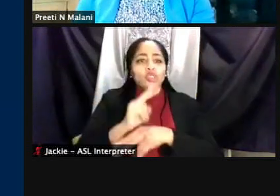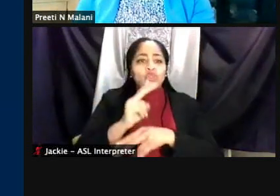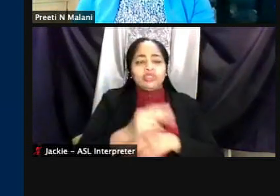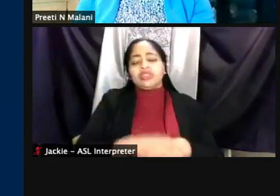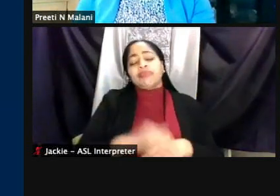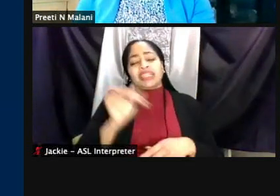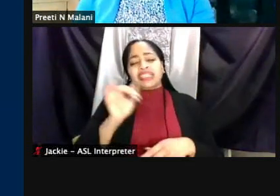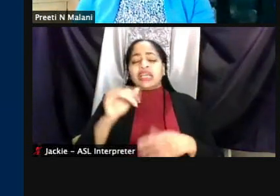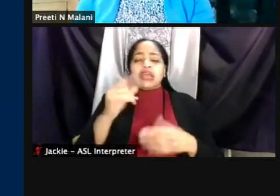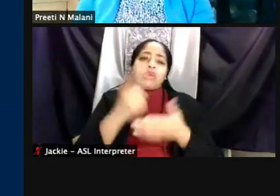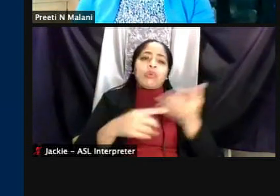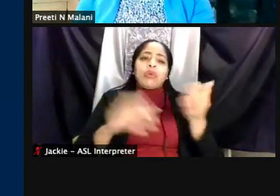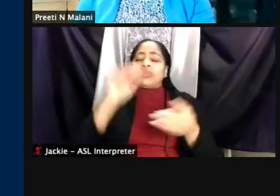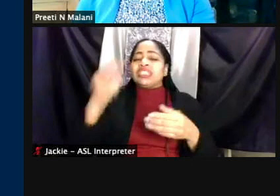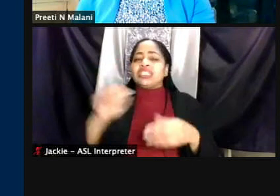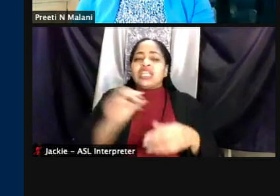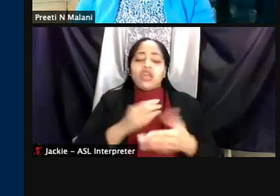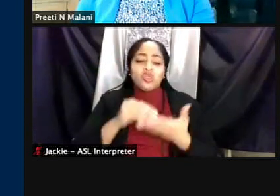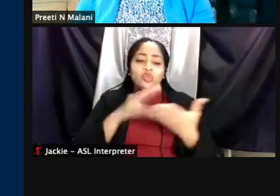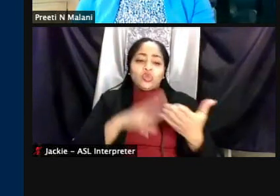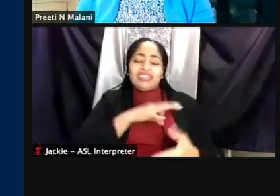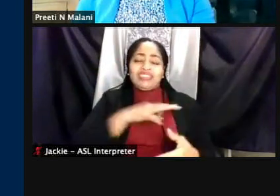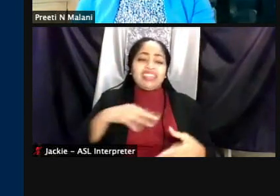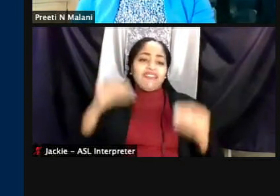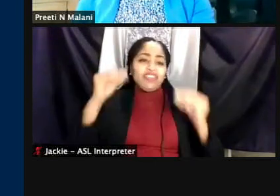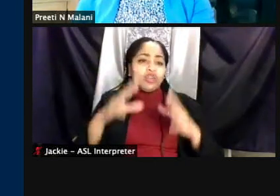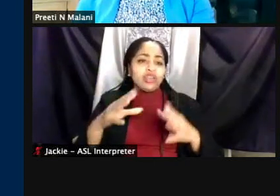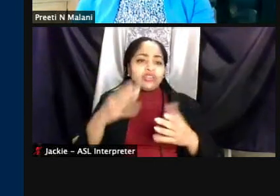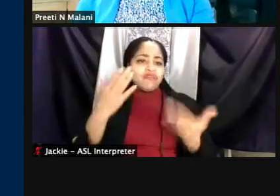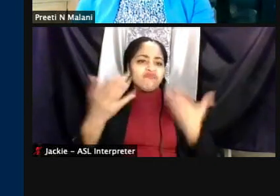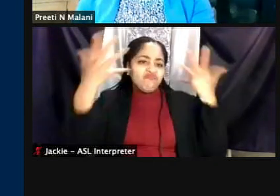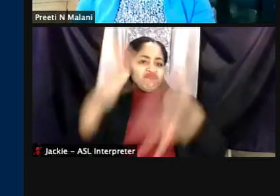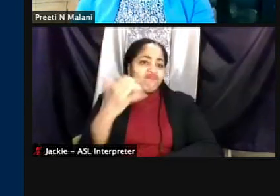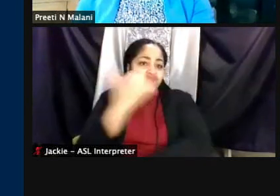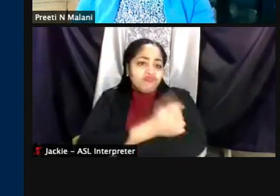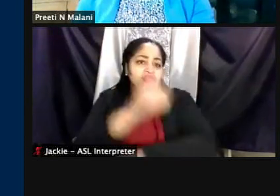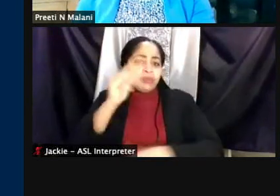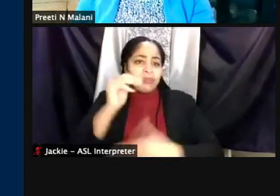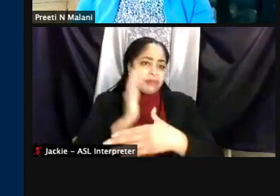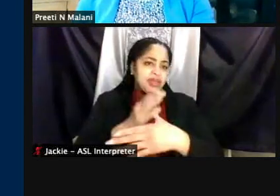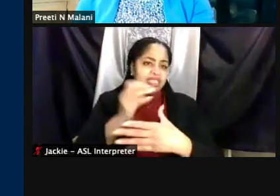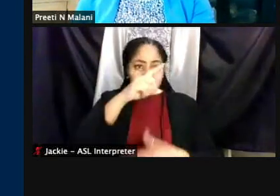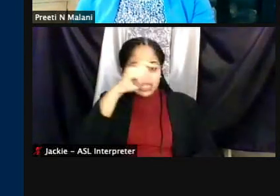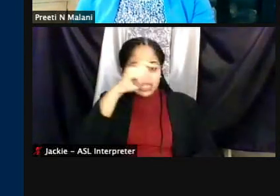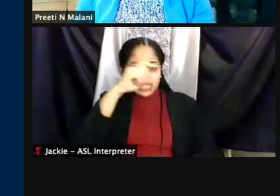our students and our staff are likely to have been vaccinated by mid summer. The higher that percentage is,